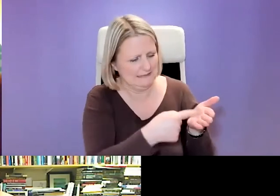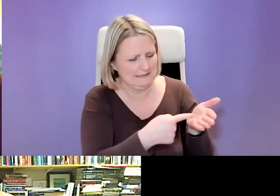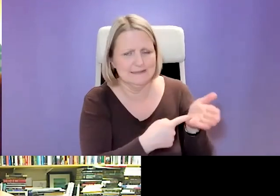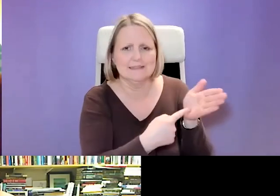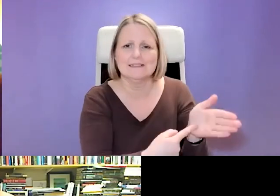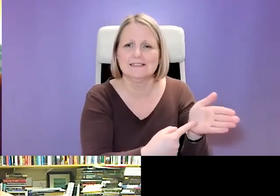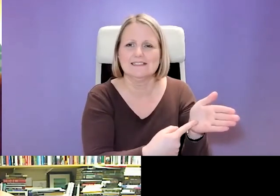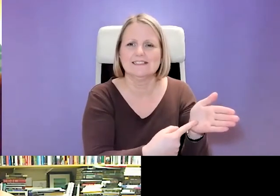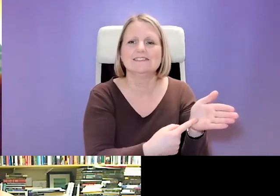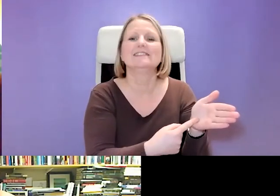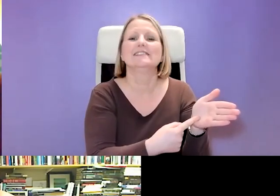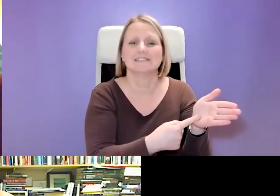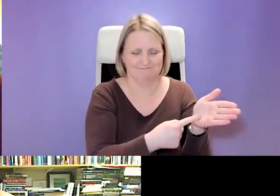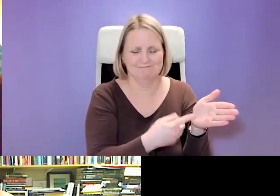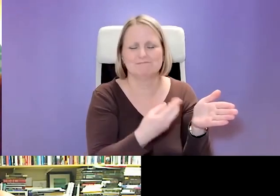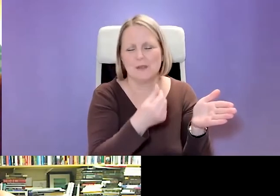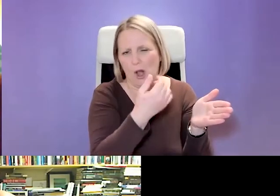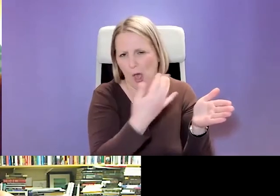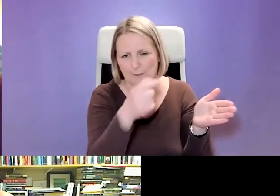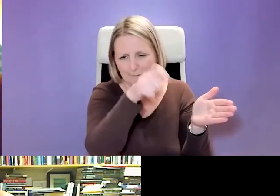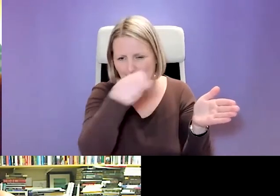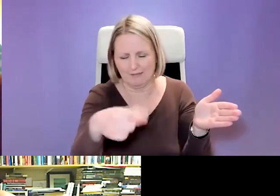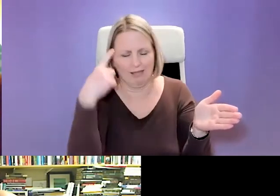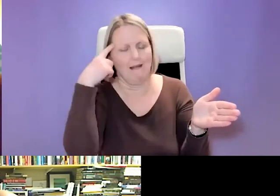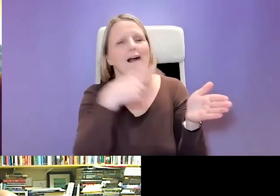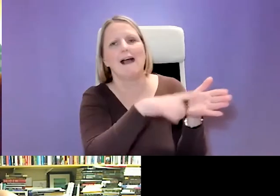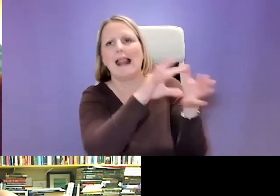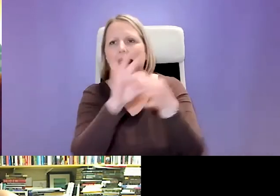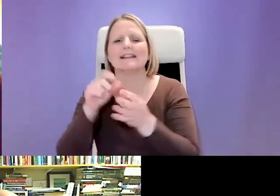conditions like what we refer to as disability today.